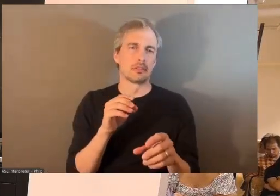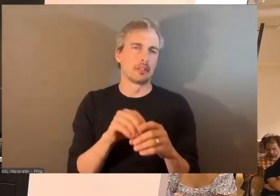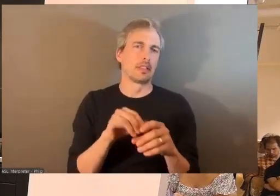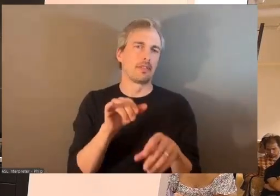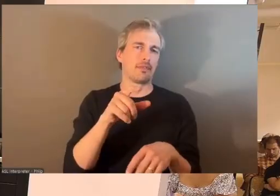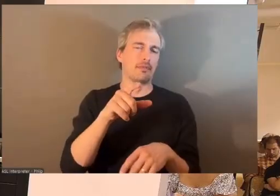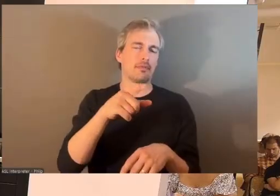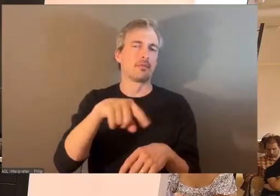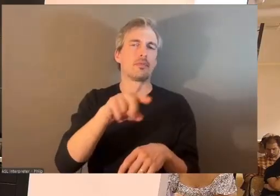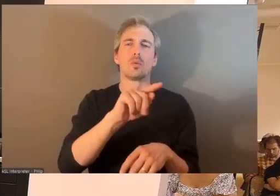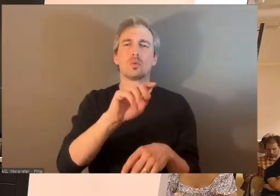Let's